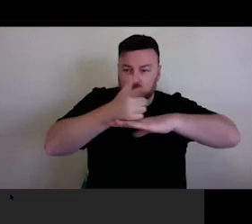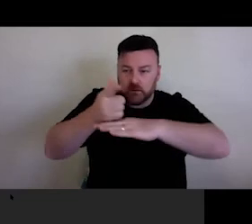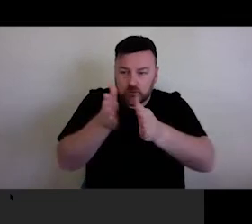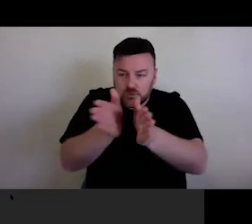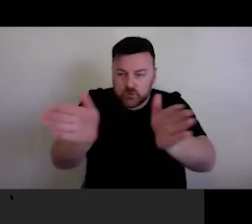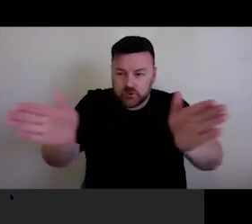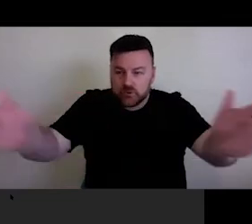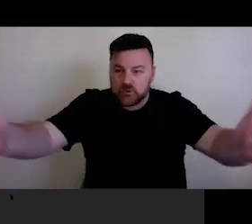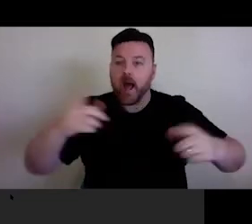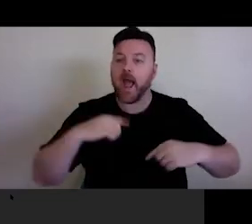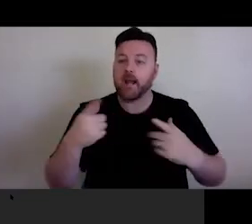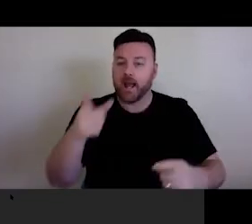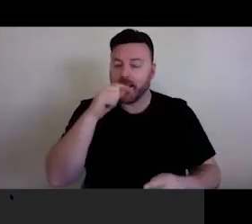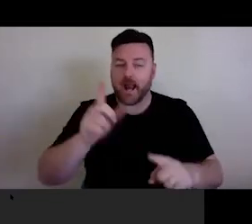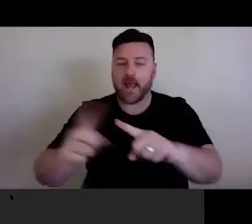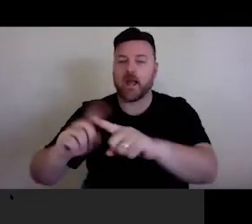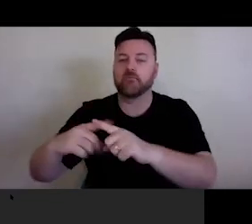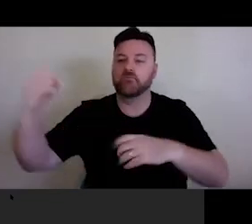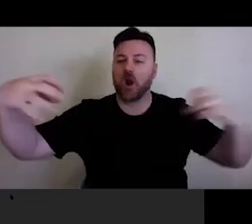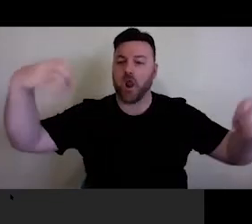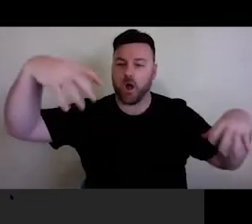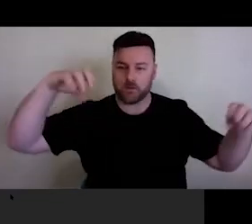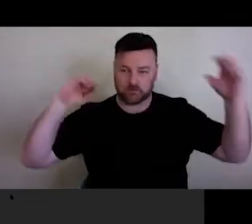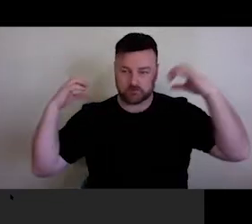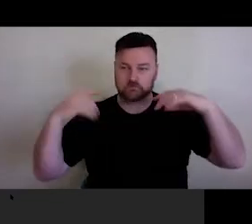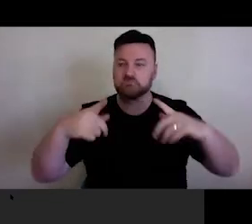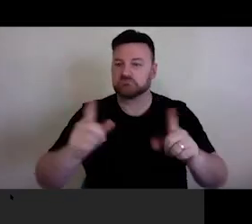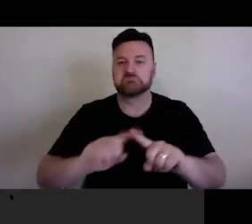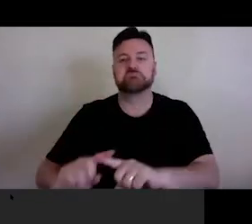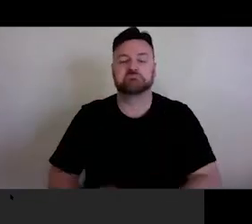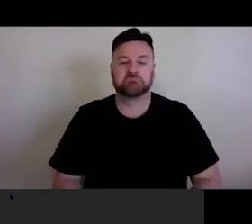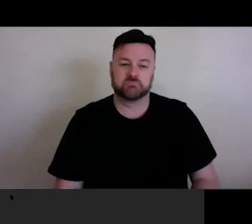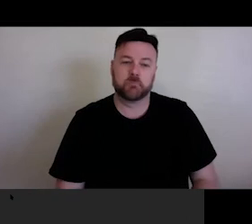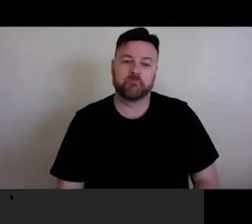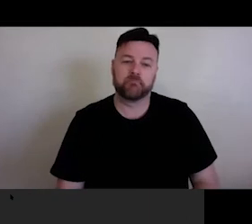as well, which means you can get a really wide gap and shots. If you're